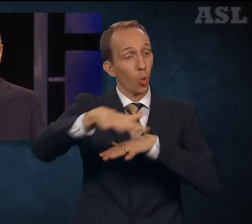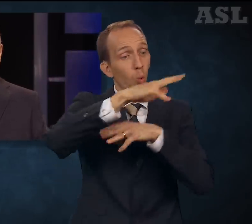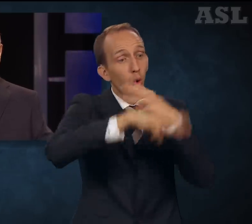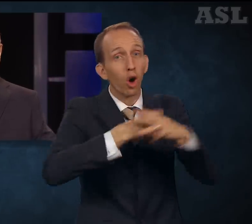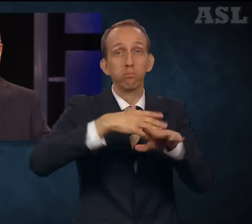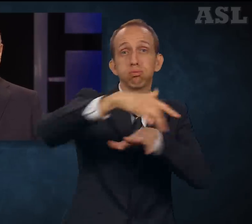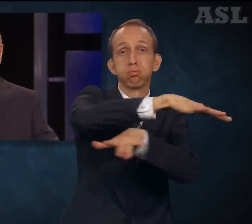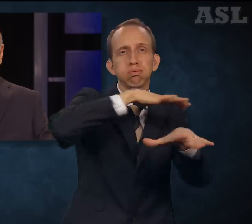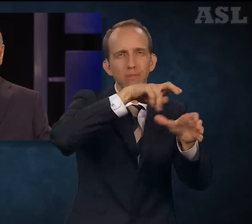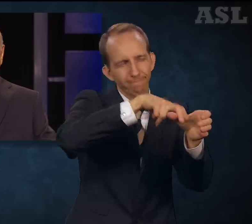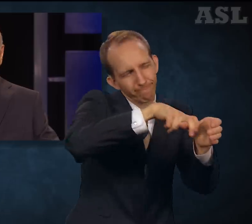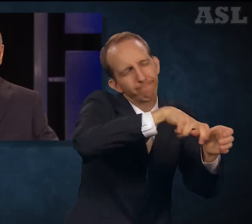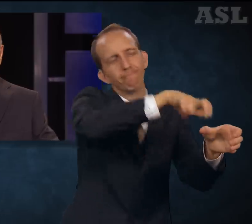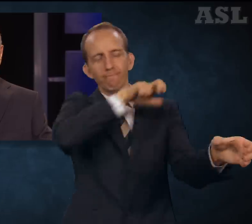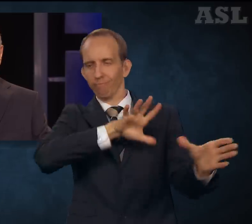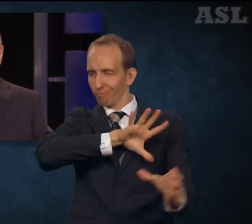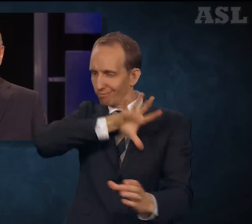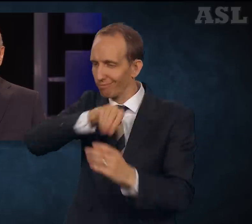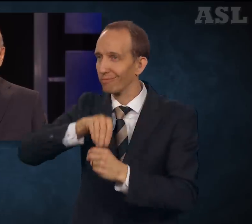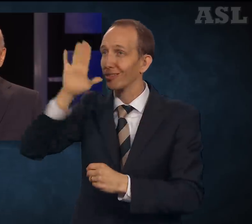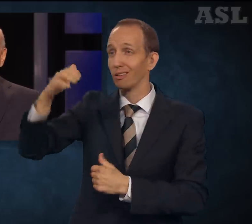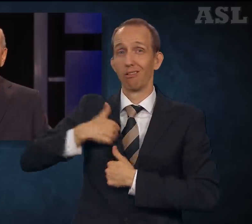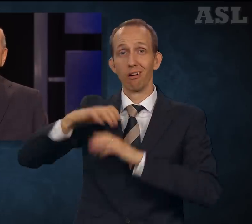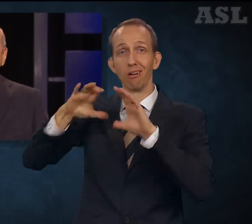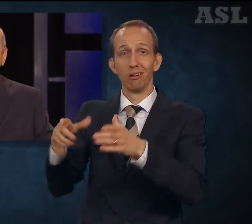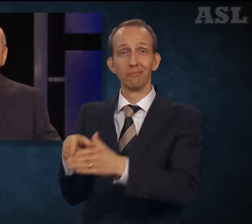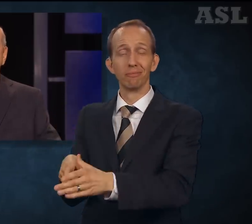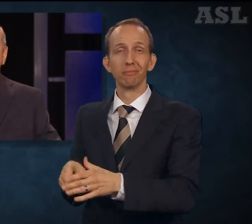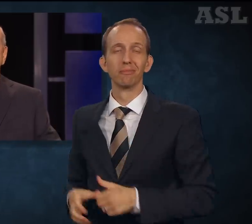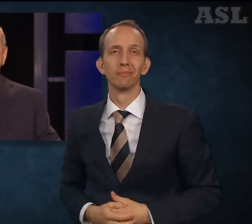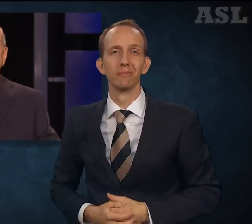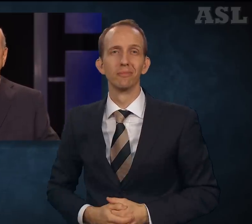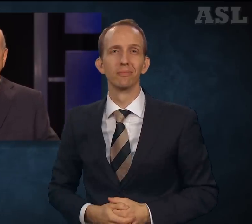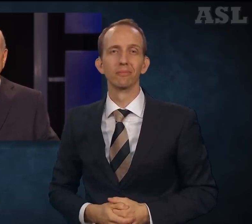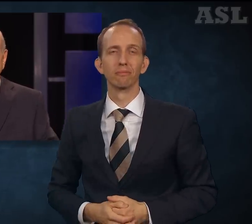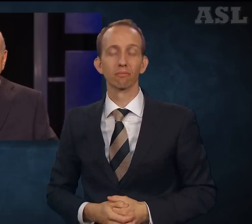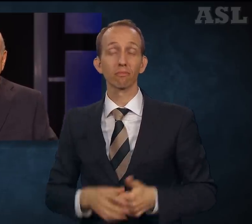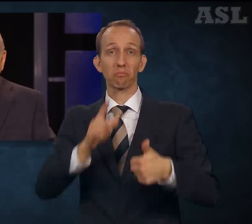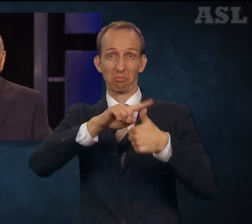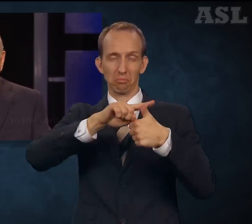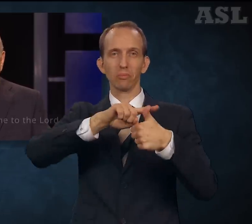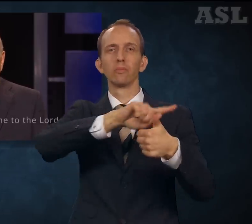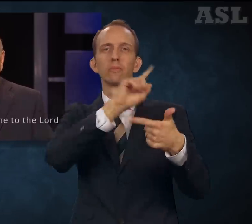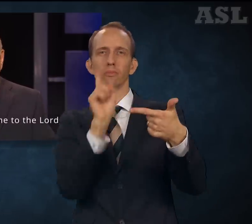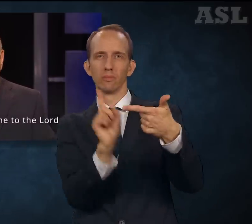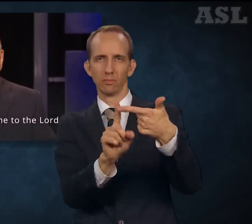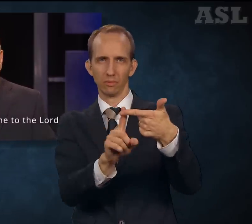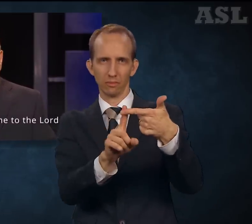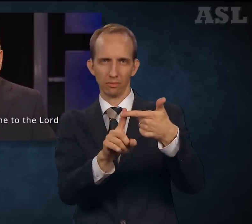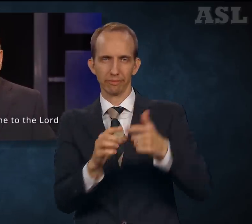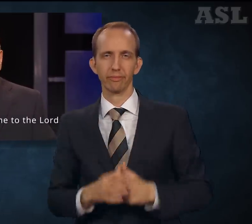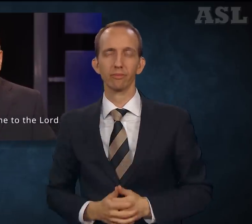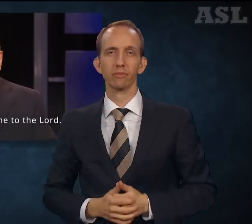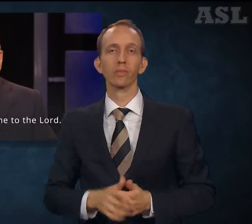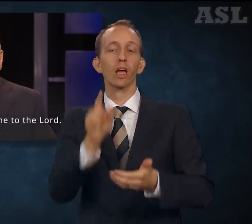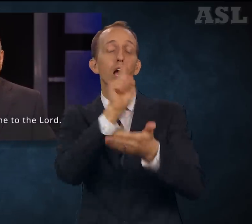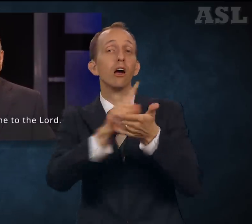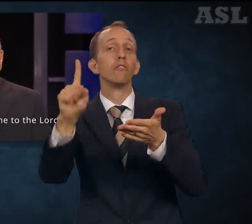TO ENLIST IN HIS YOUTH